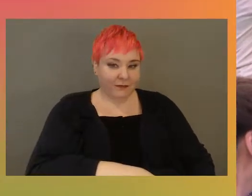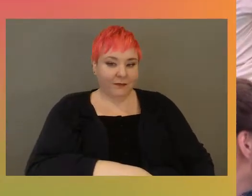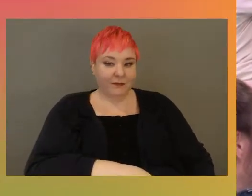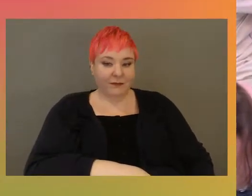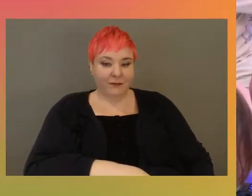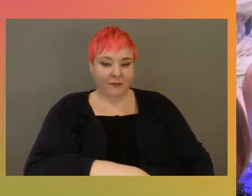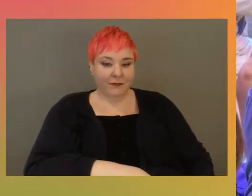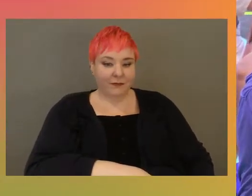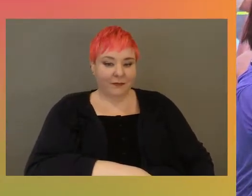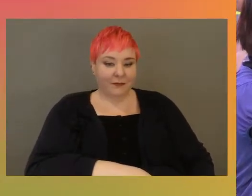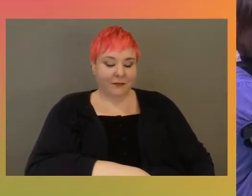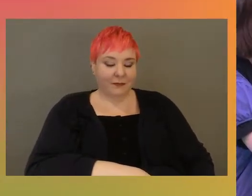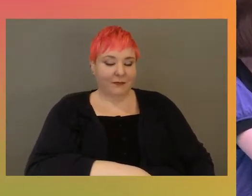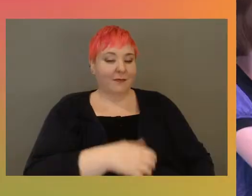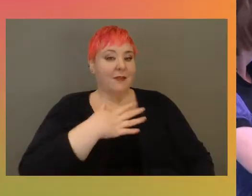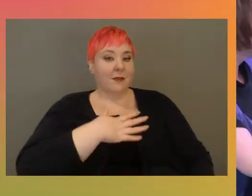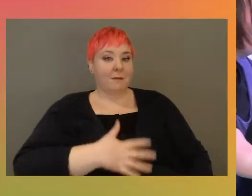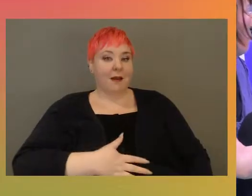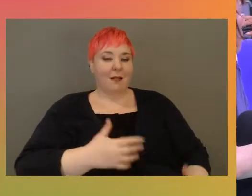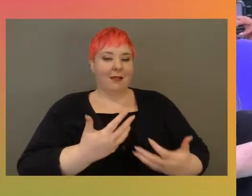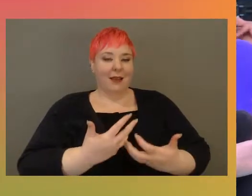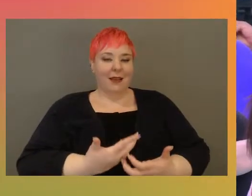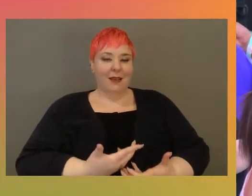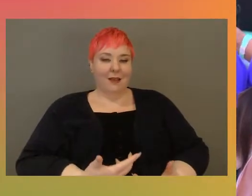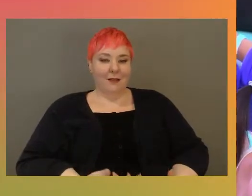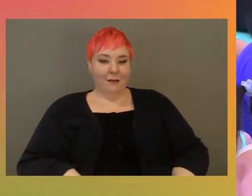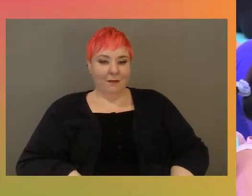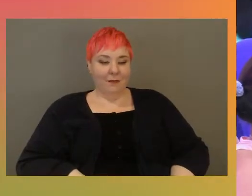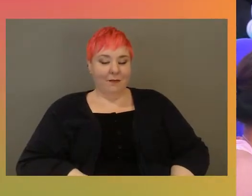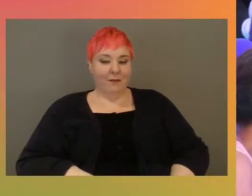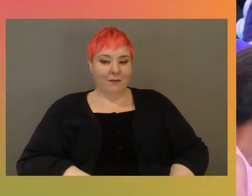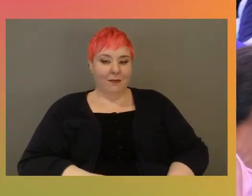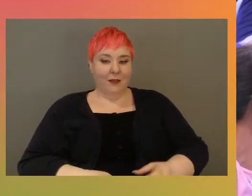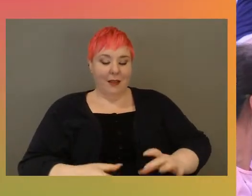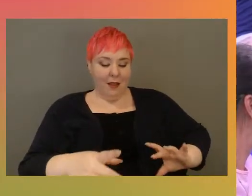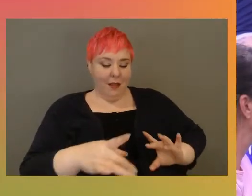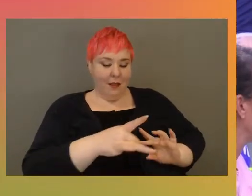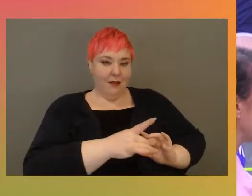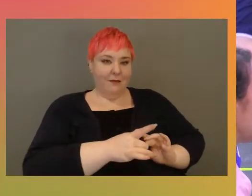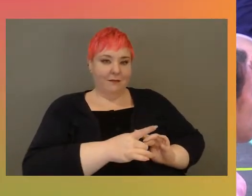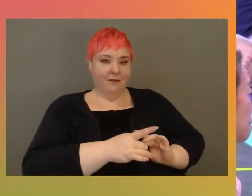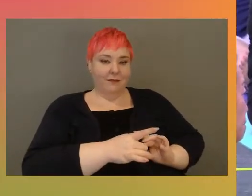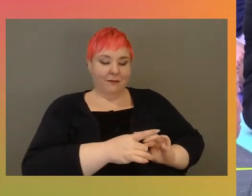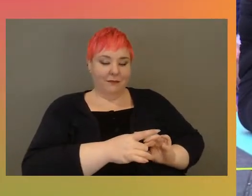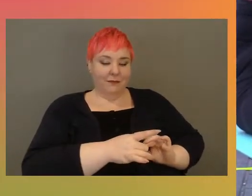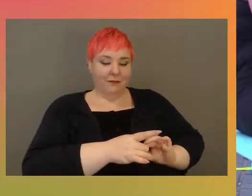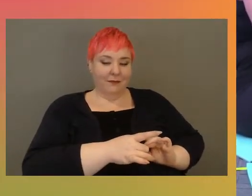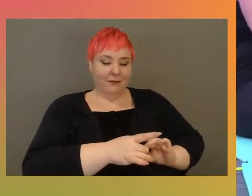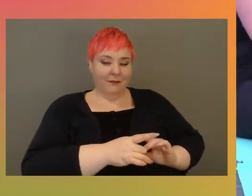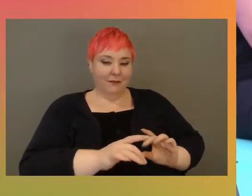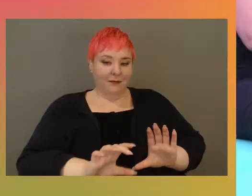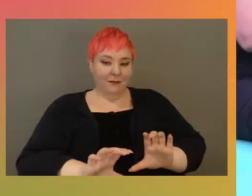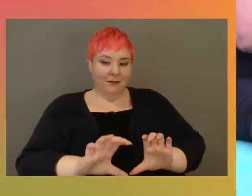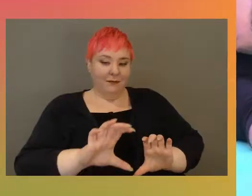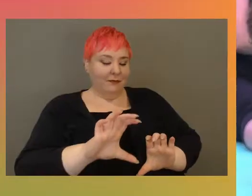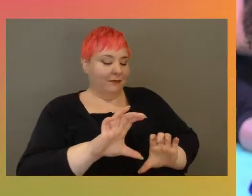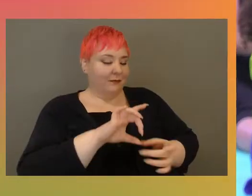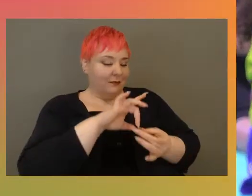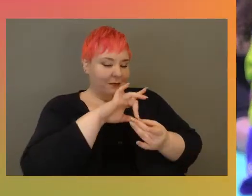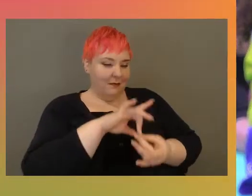. LEFT KNEE AND RIGHT SHOULDER MOVE TOWARDS EACH OTHER.